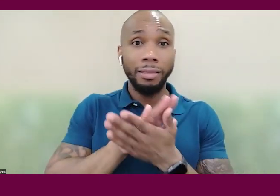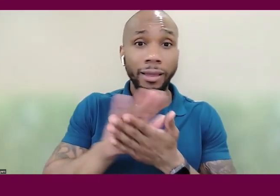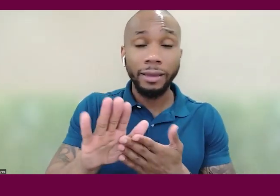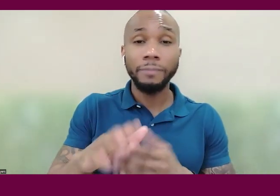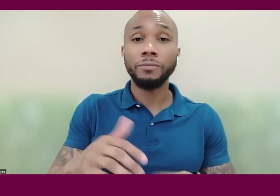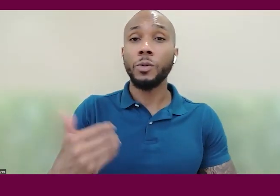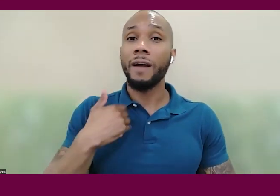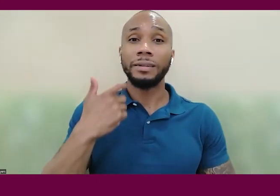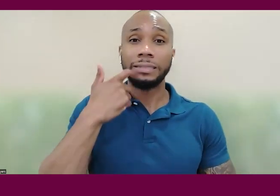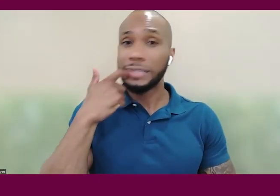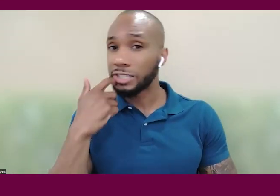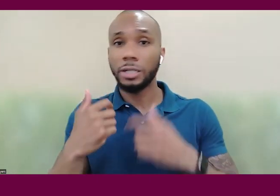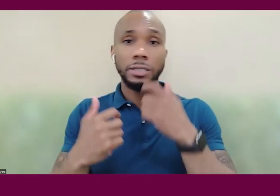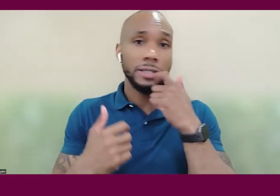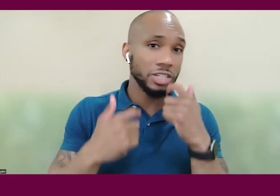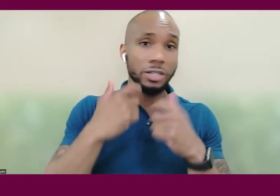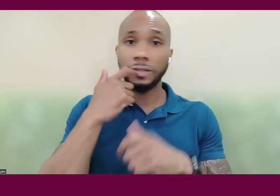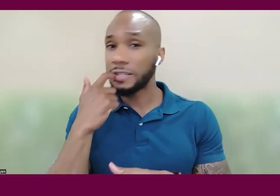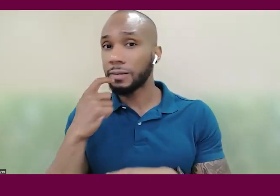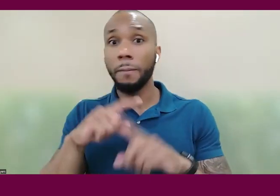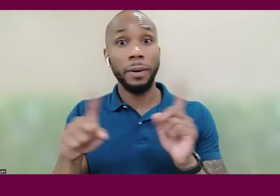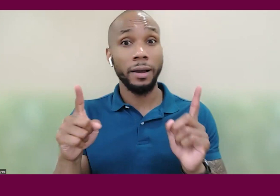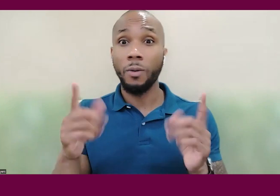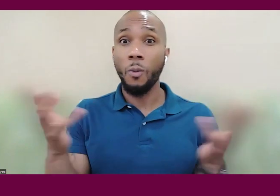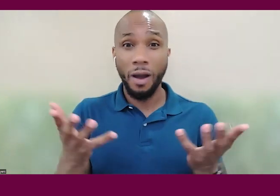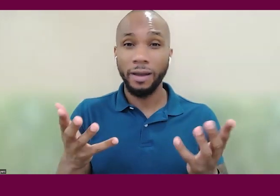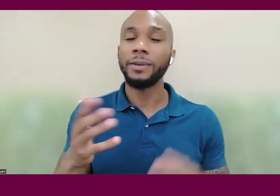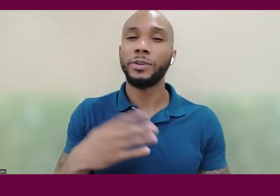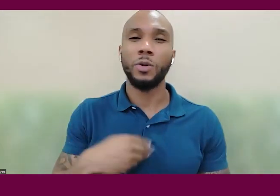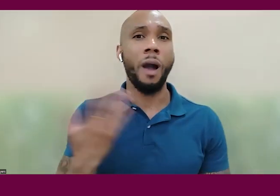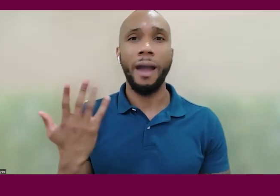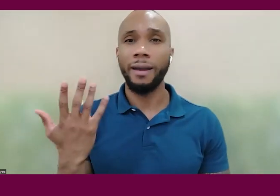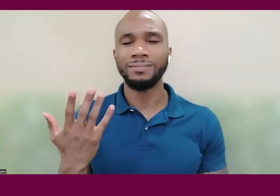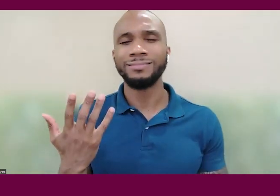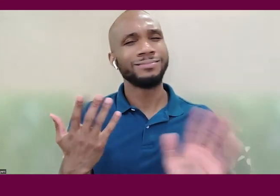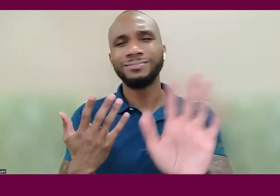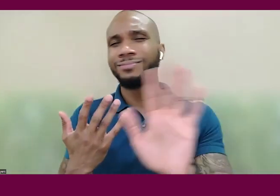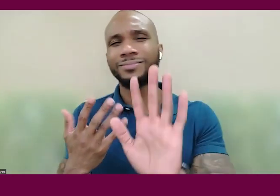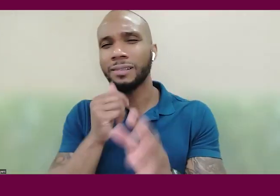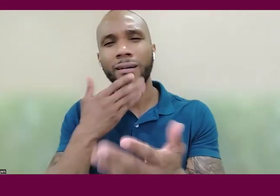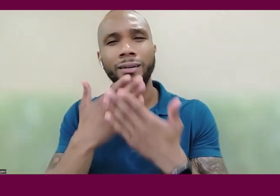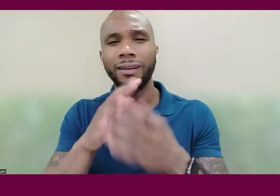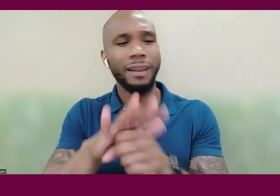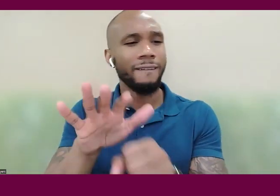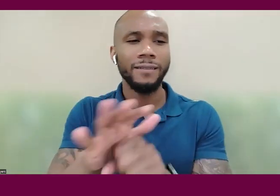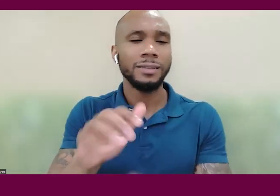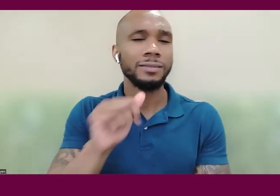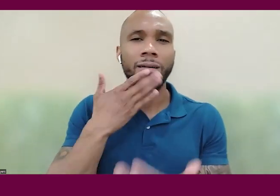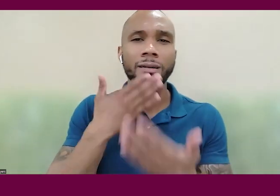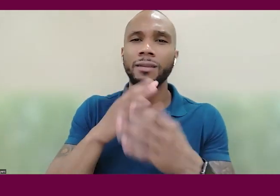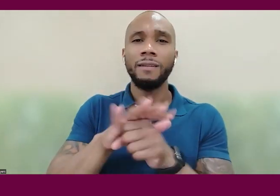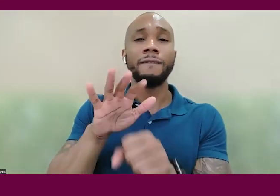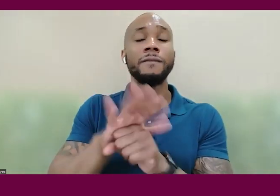You got addiction after addiction, but dammit, you're white. Not good enough. That's not good enough.